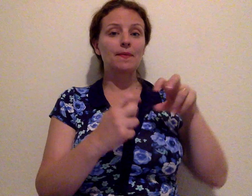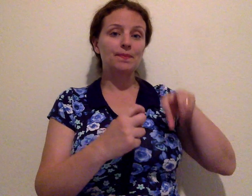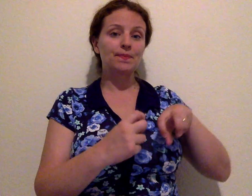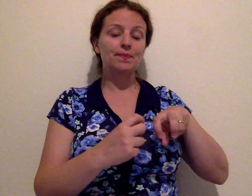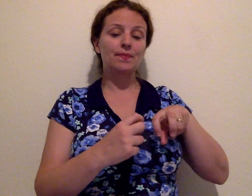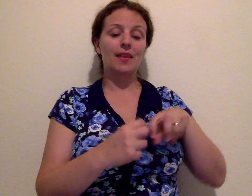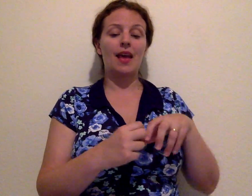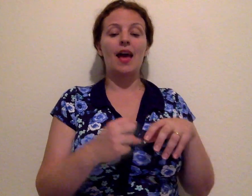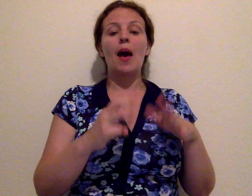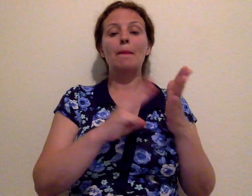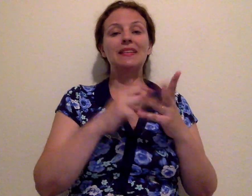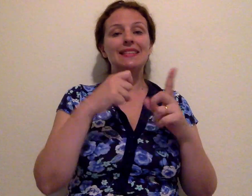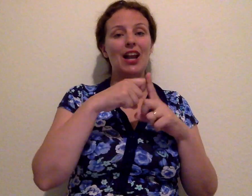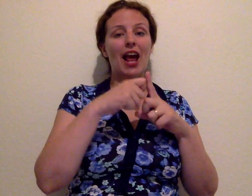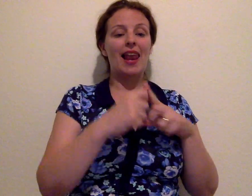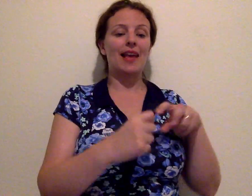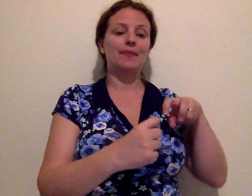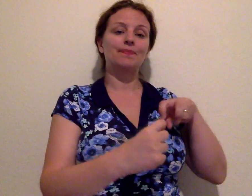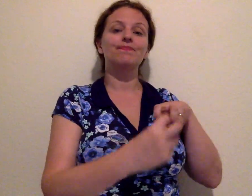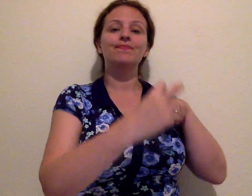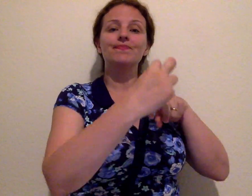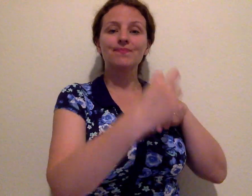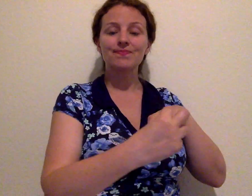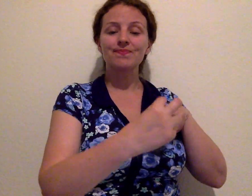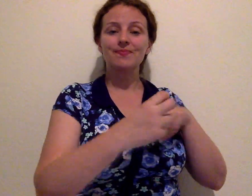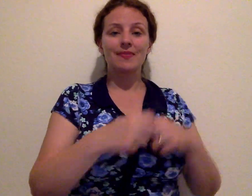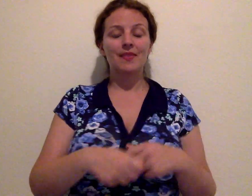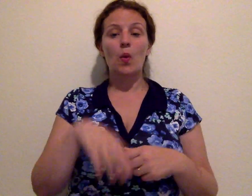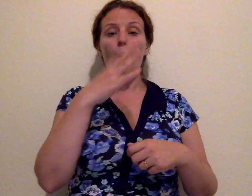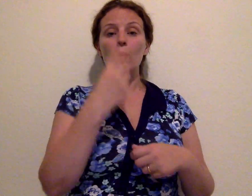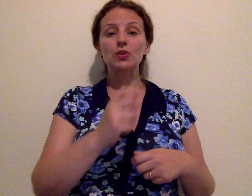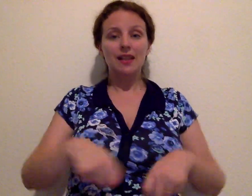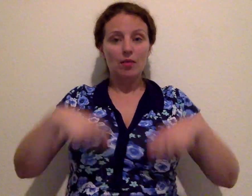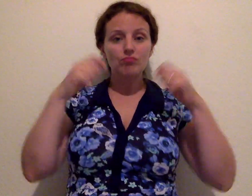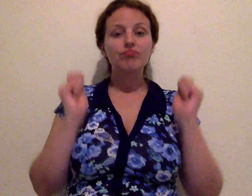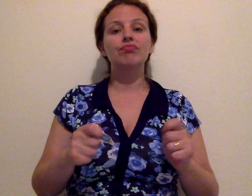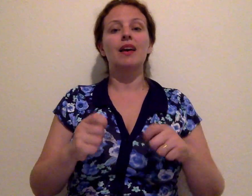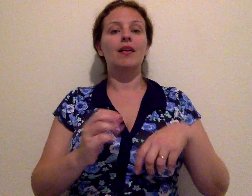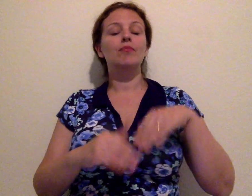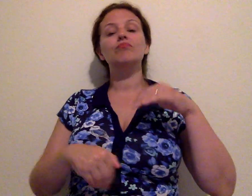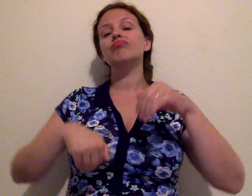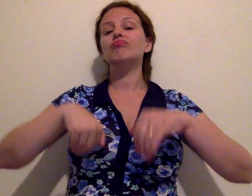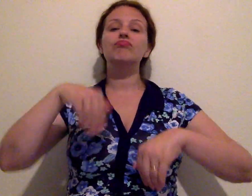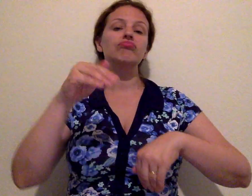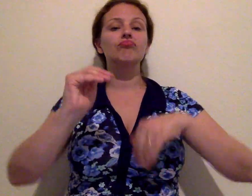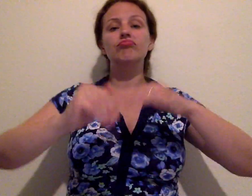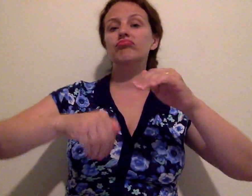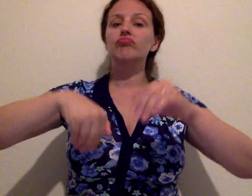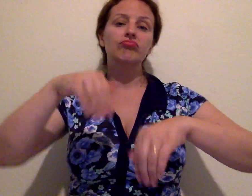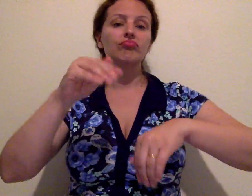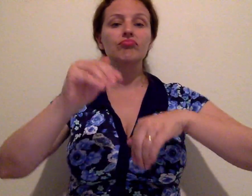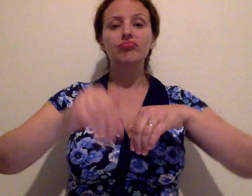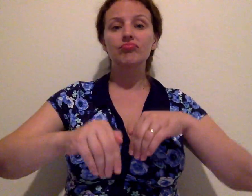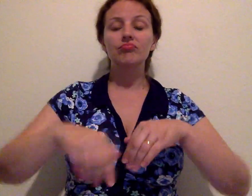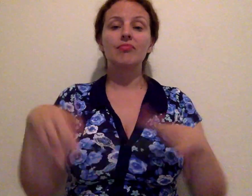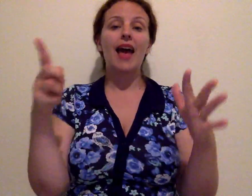Emma and Mr Knightley sat in the carriage whiles the horses moved off.